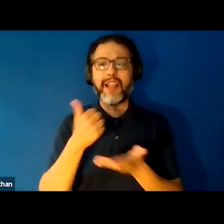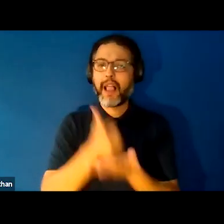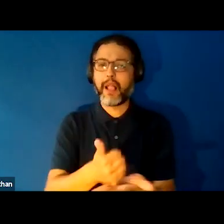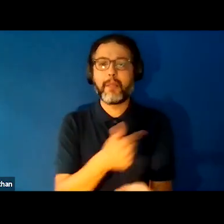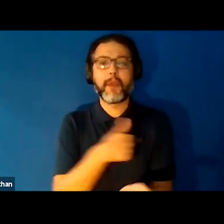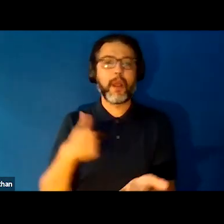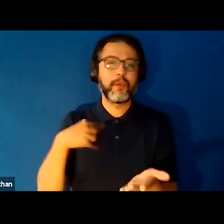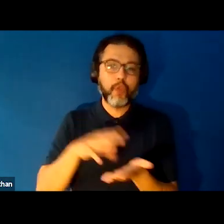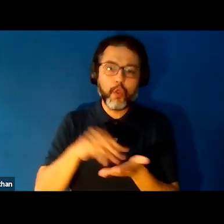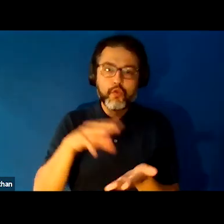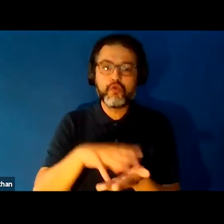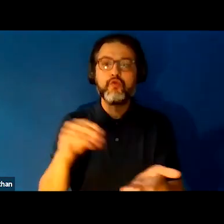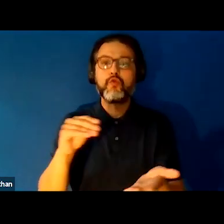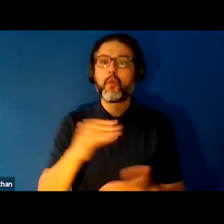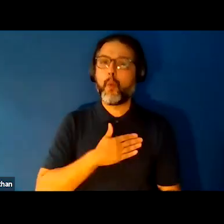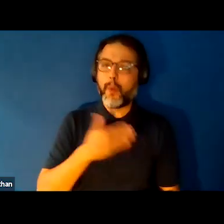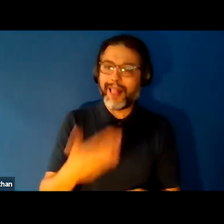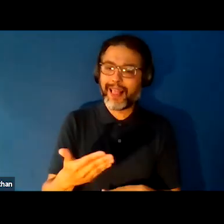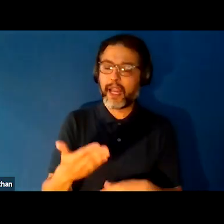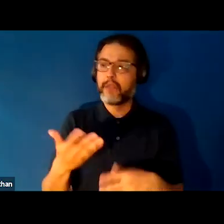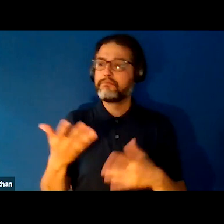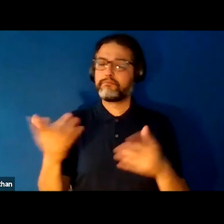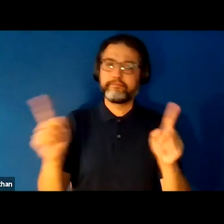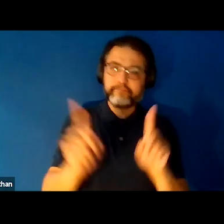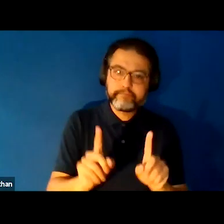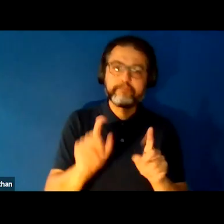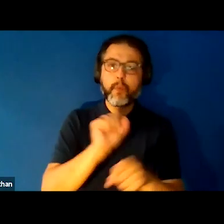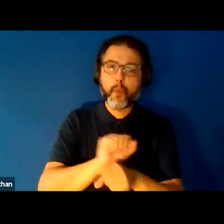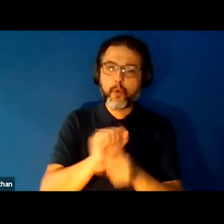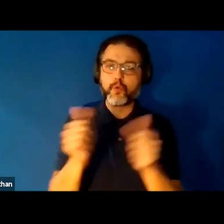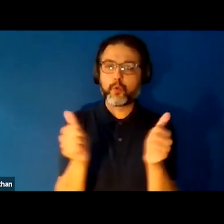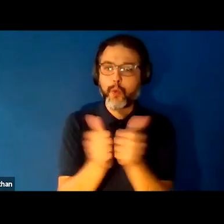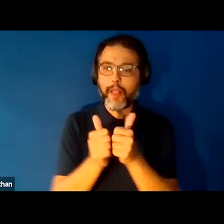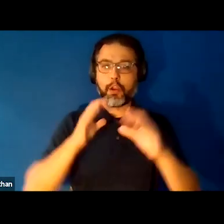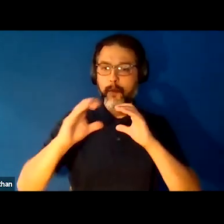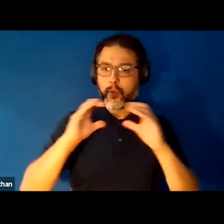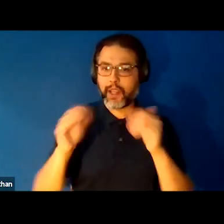and to work in communicating together.